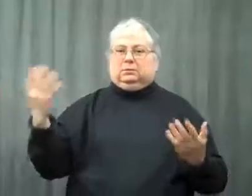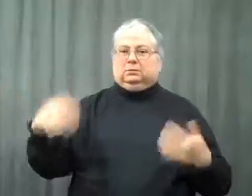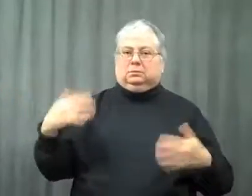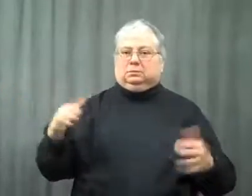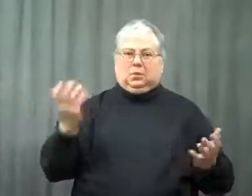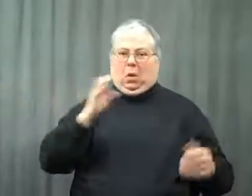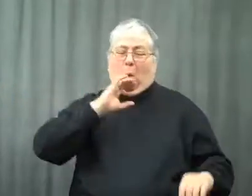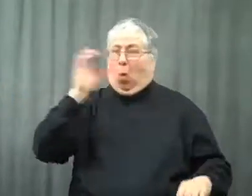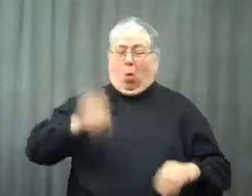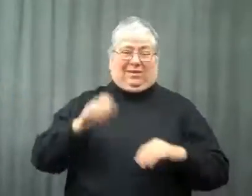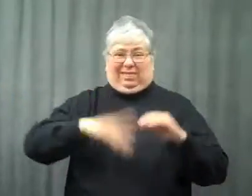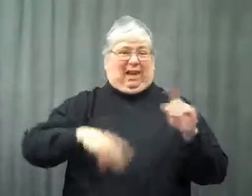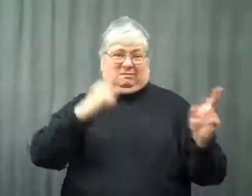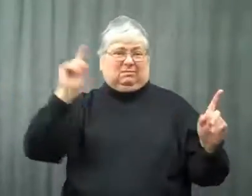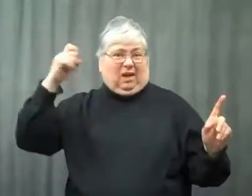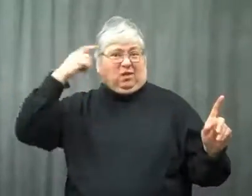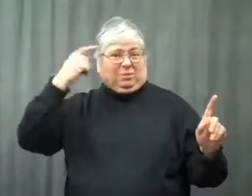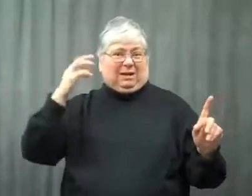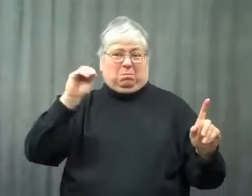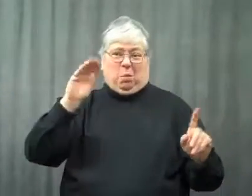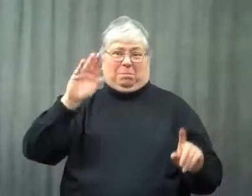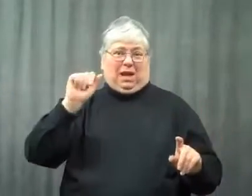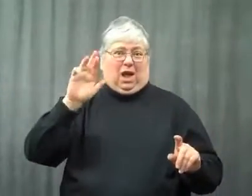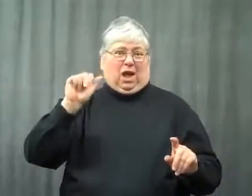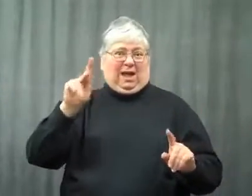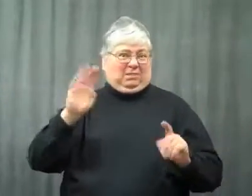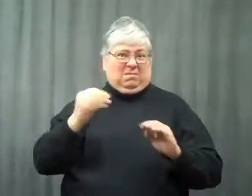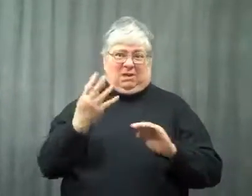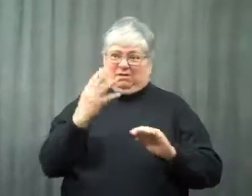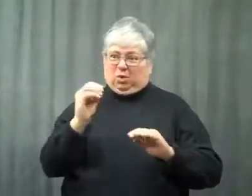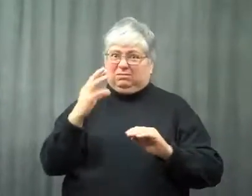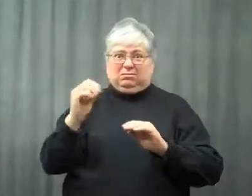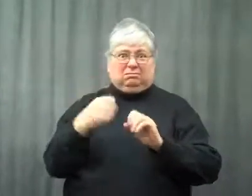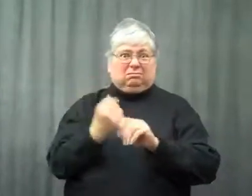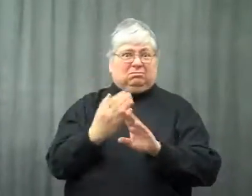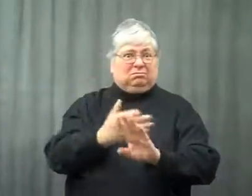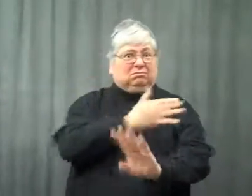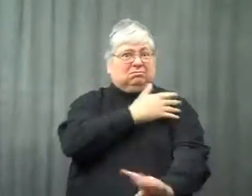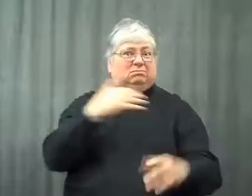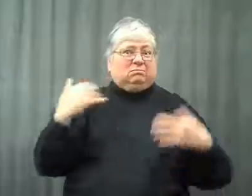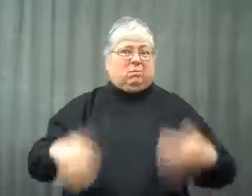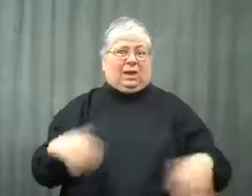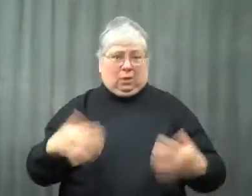It's older than Mubarak's government so it must be 40 or 50 years old.